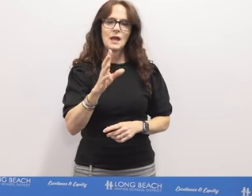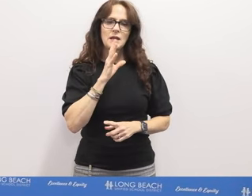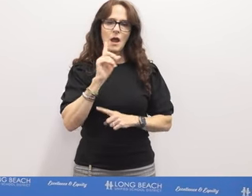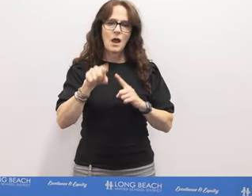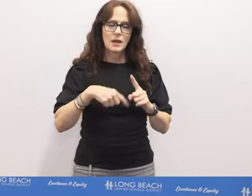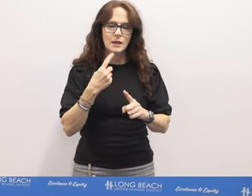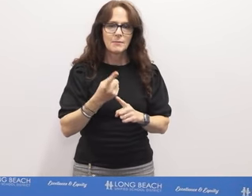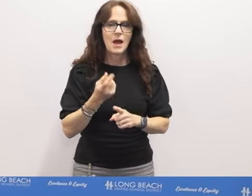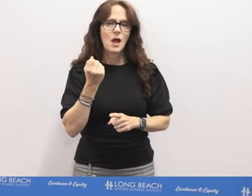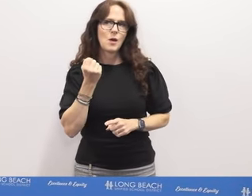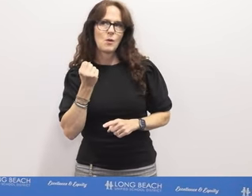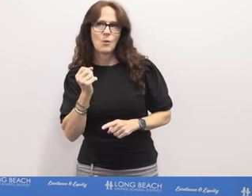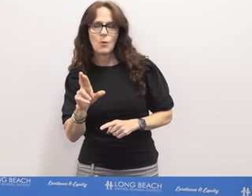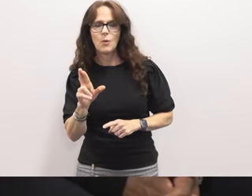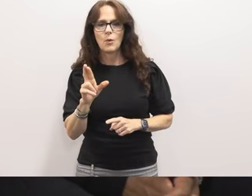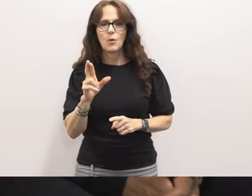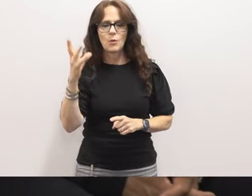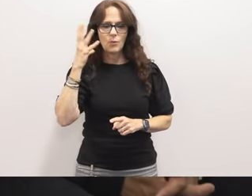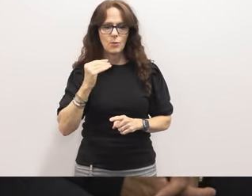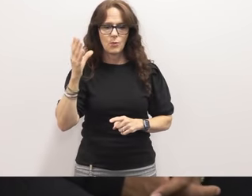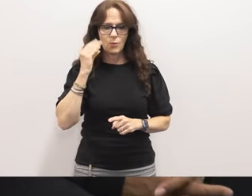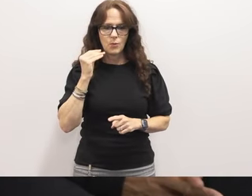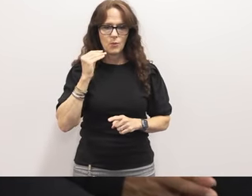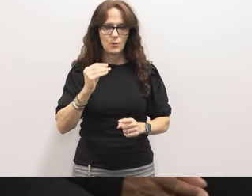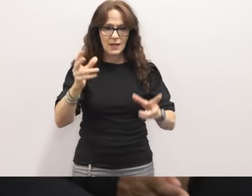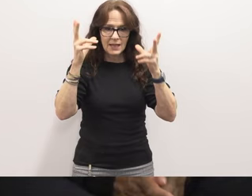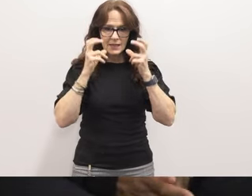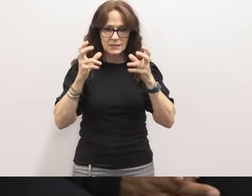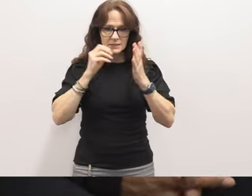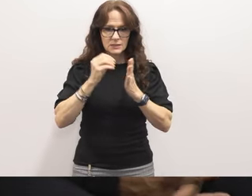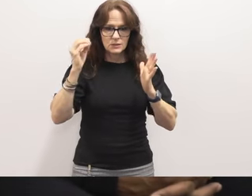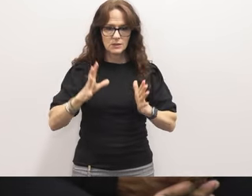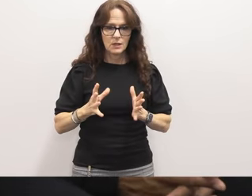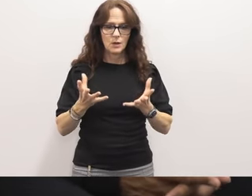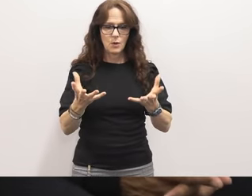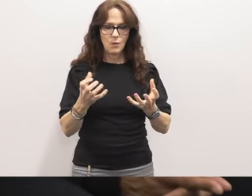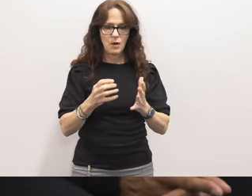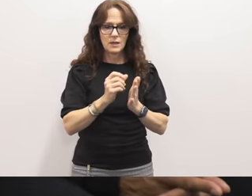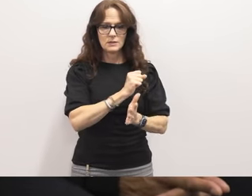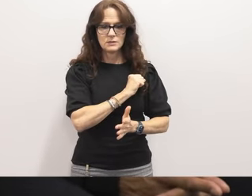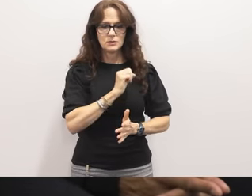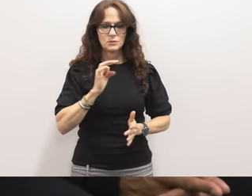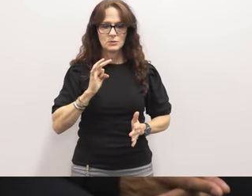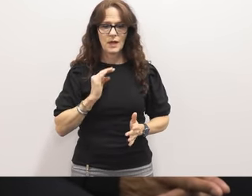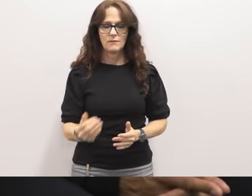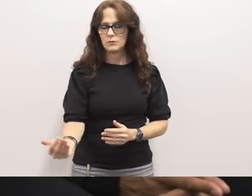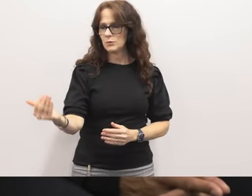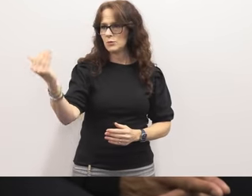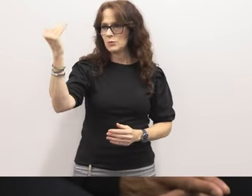or experiencing listening to students, but we want our staff to know our kids.